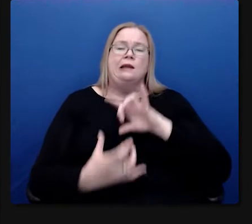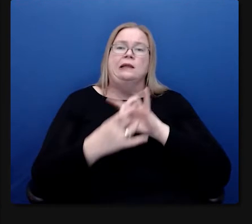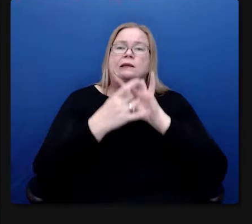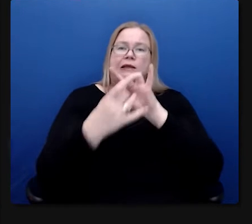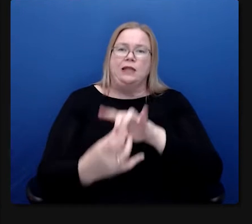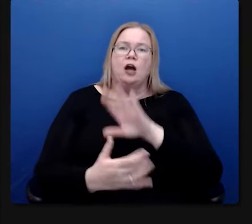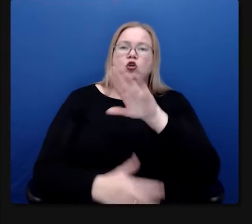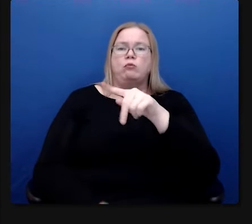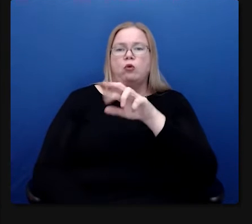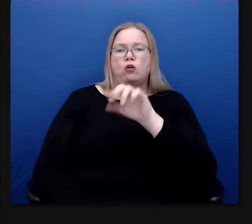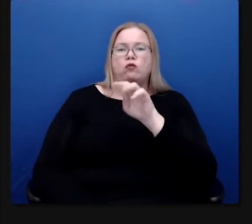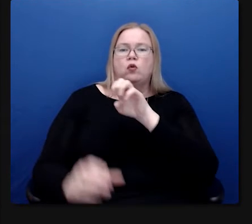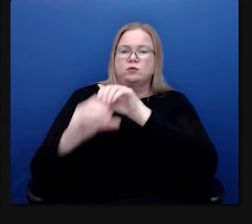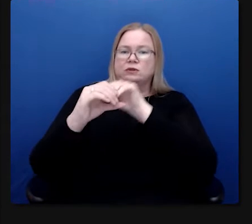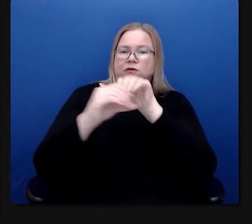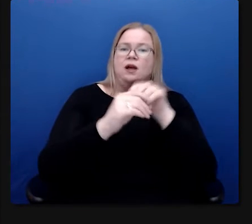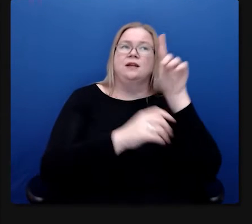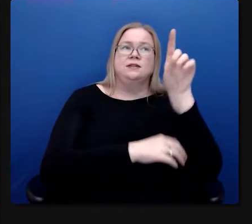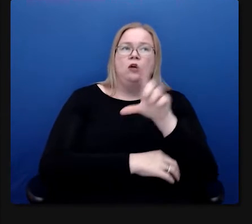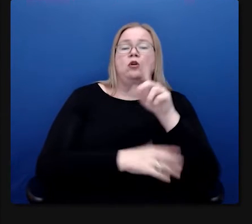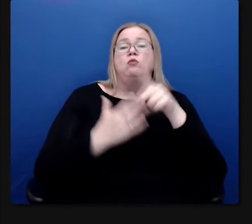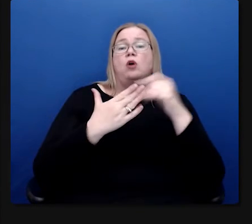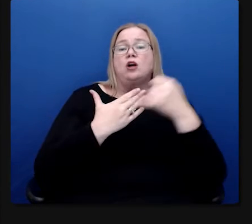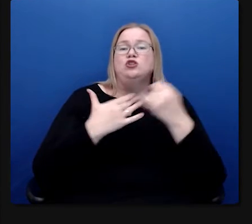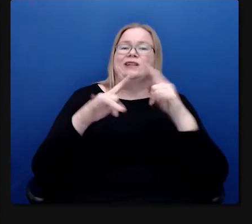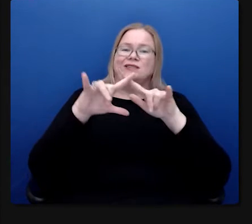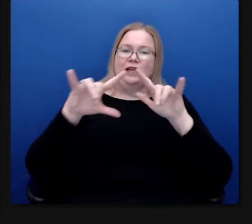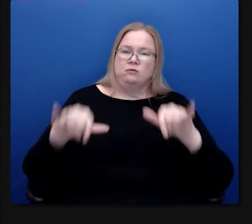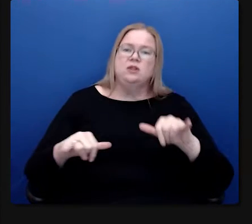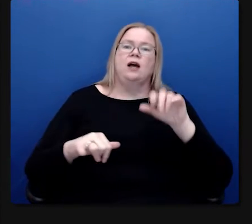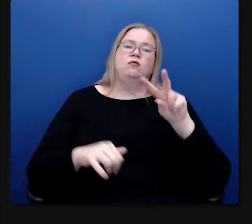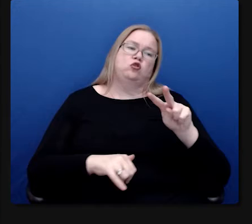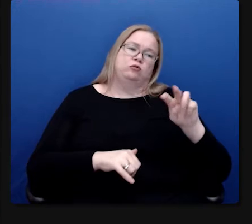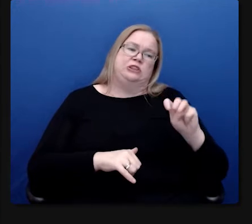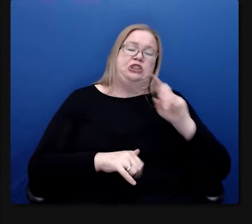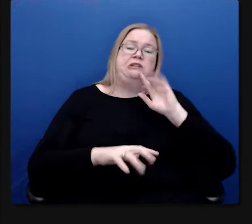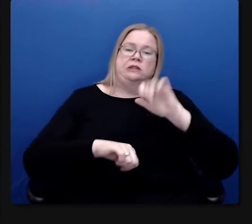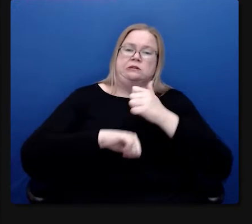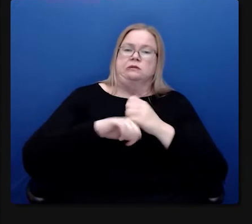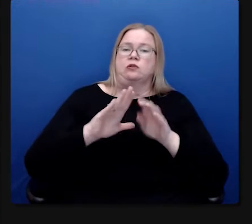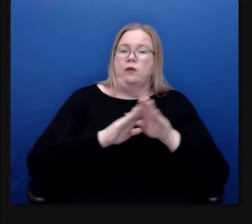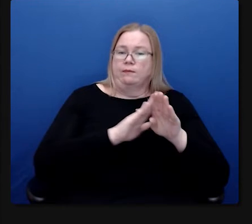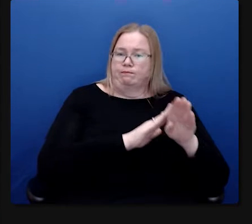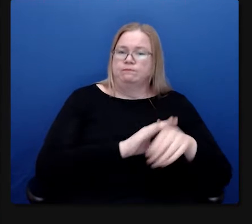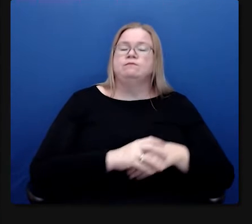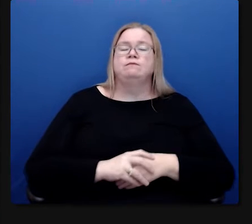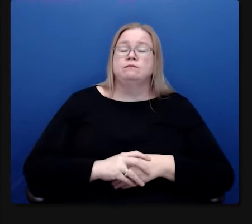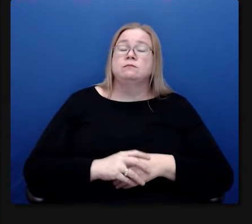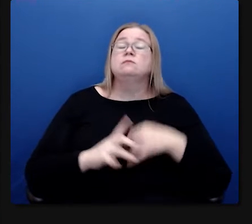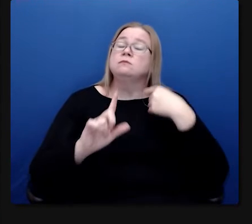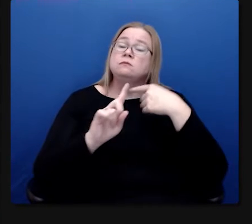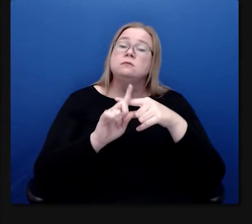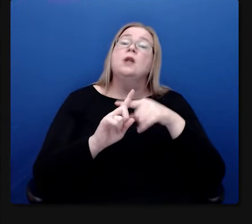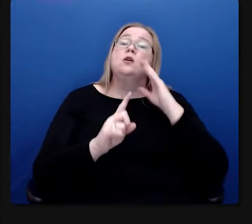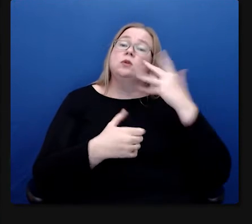to your Perforce repository and download the project while the Virtual Machine is being created. We're also going to be including